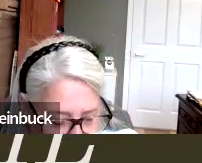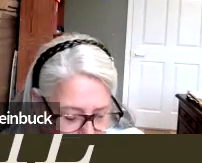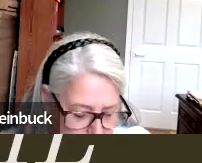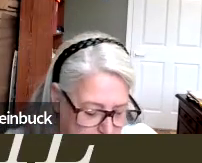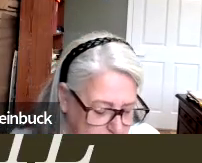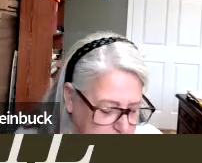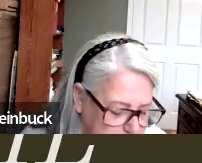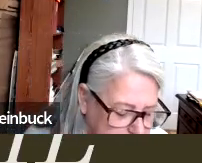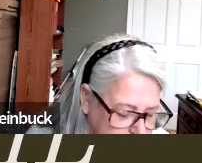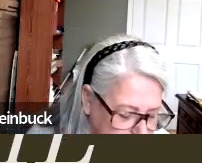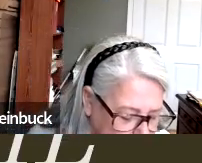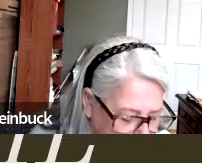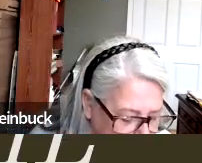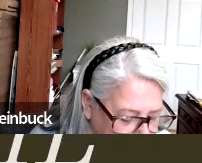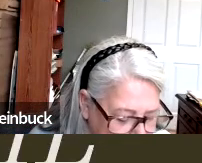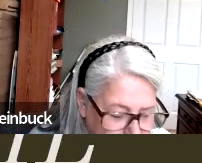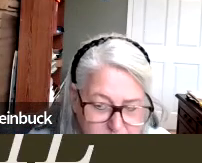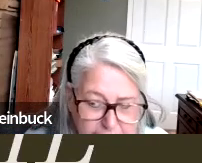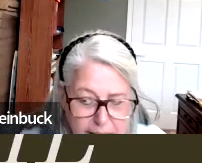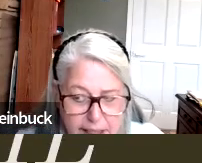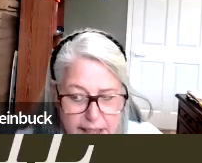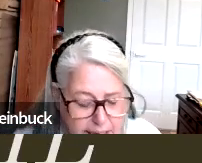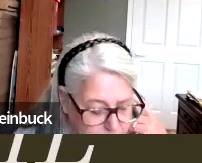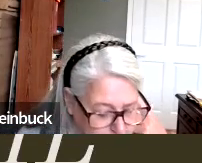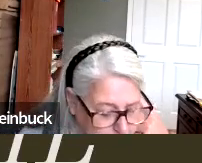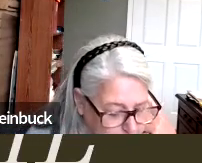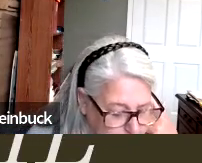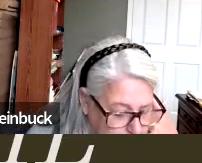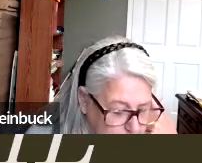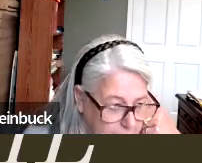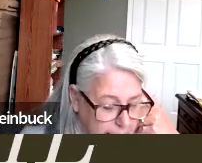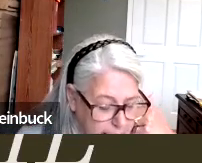So, before we get started today, I just wanted to give everybody a snapshot of our two centers.